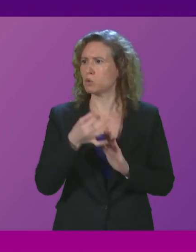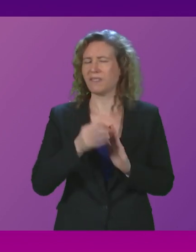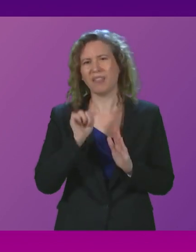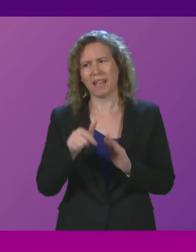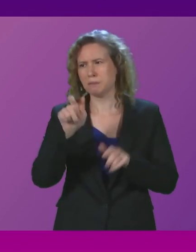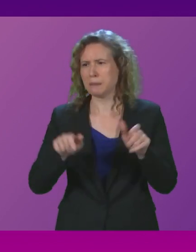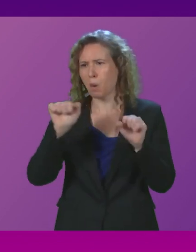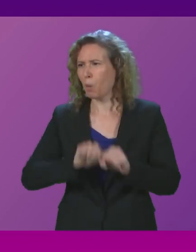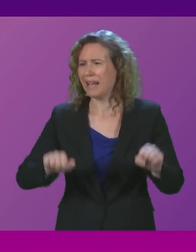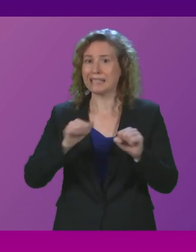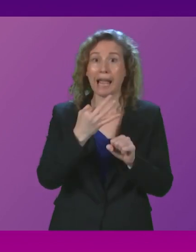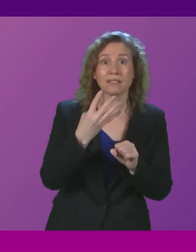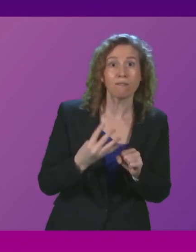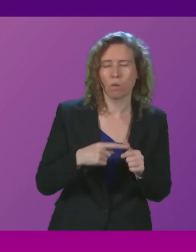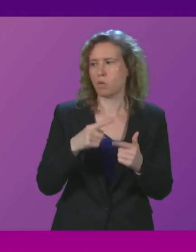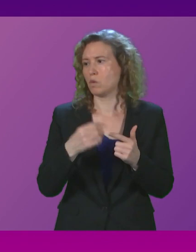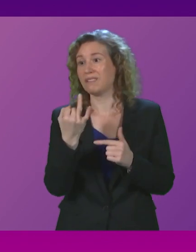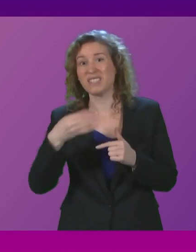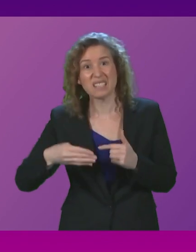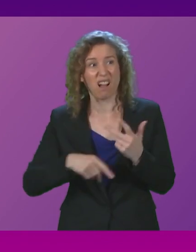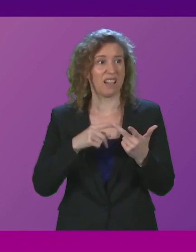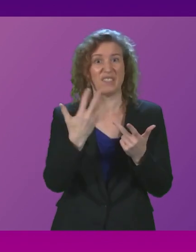for 84, 79, 66 or 59 hours.